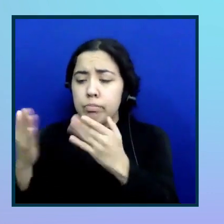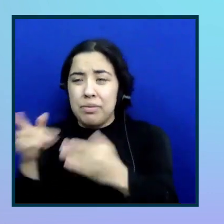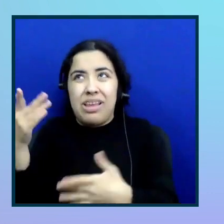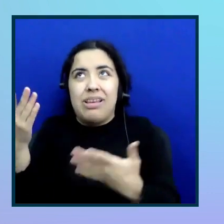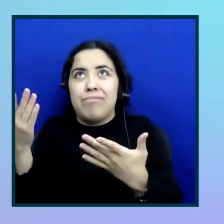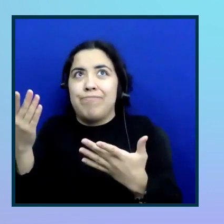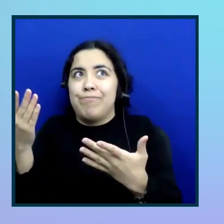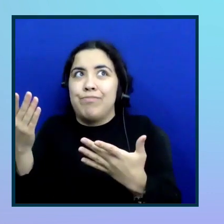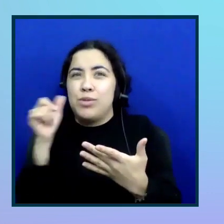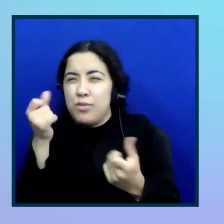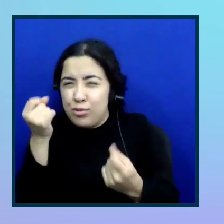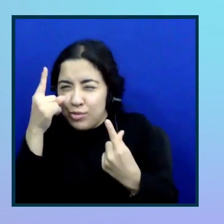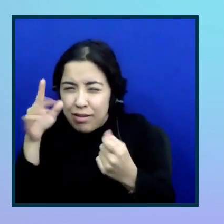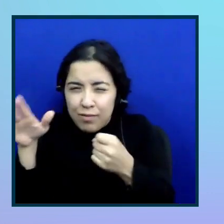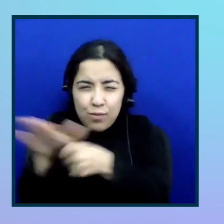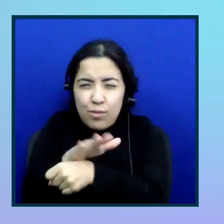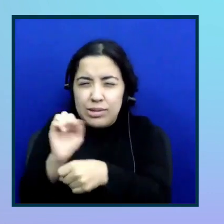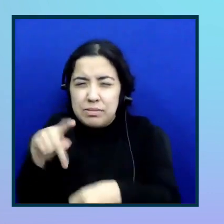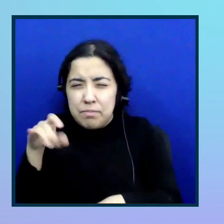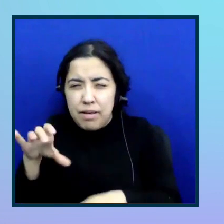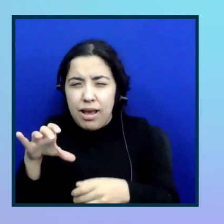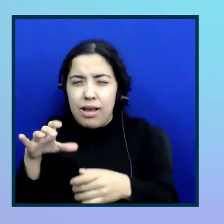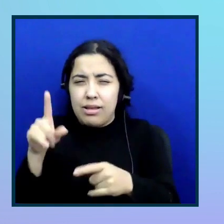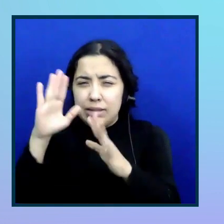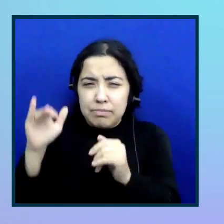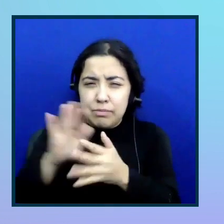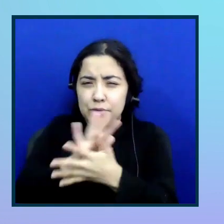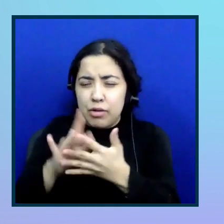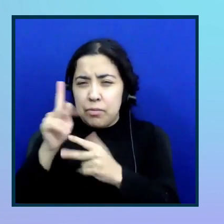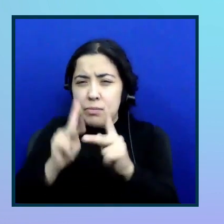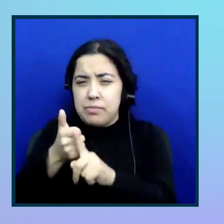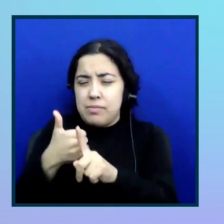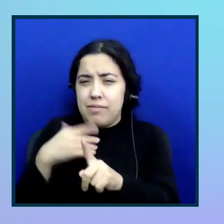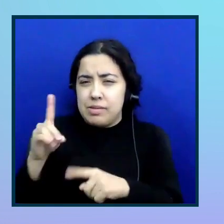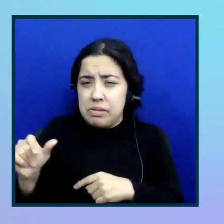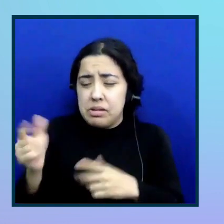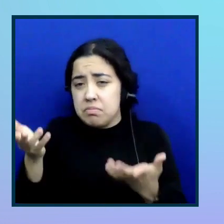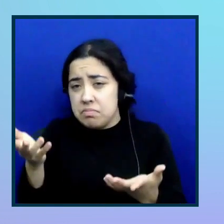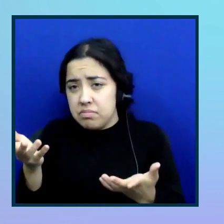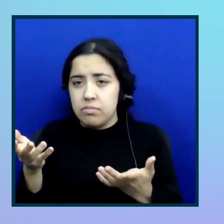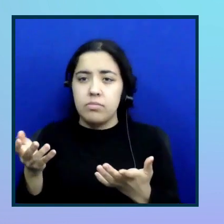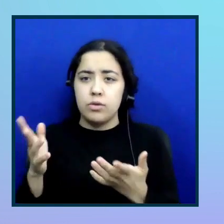understand the spec and what the expectations are for people with disabilities, do your own due diligence,